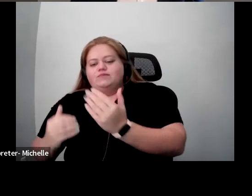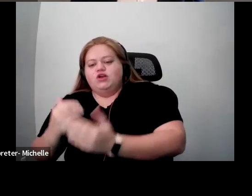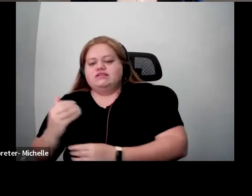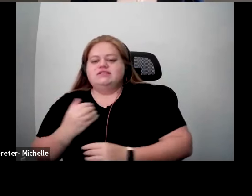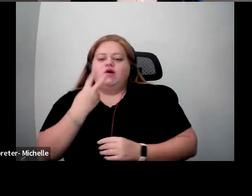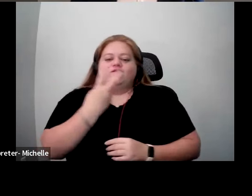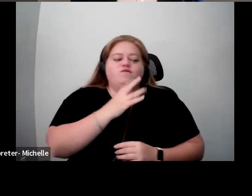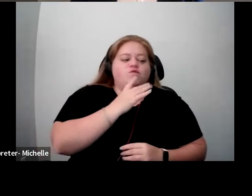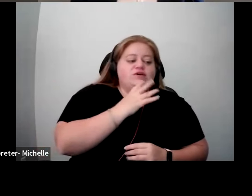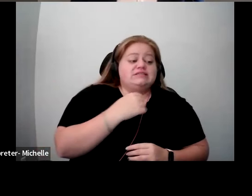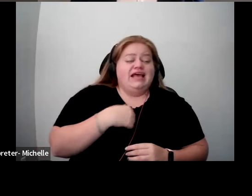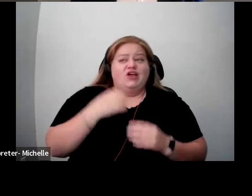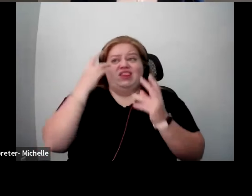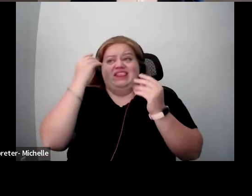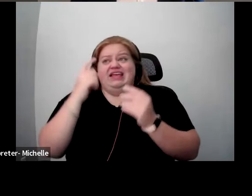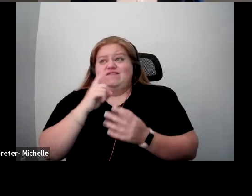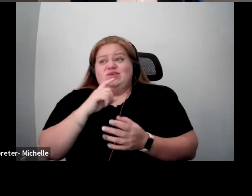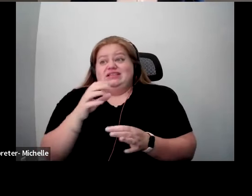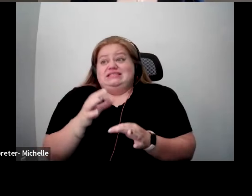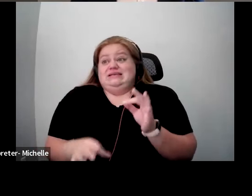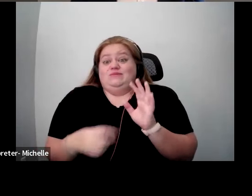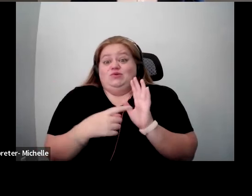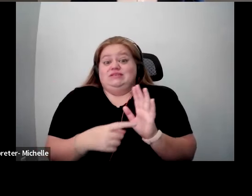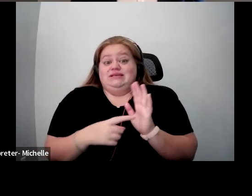I mean, I can just think of a really simple example, nothing to do with math, really.